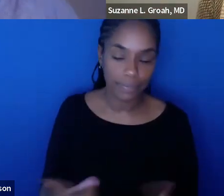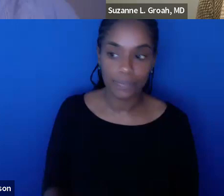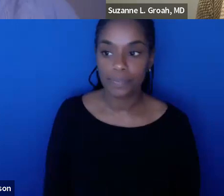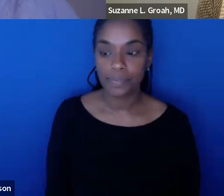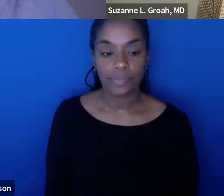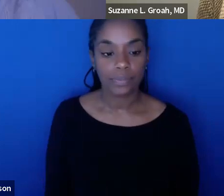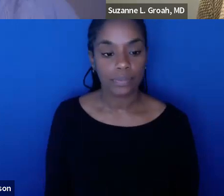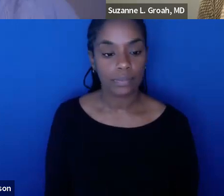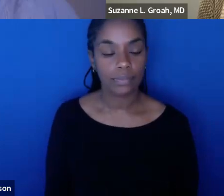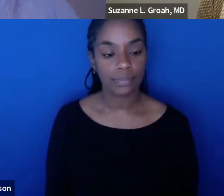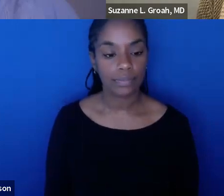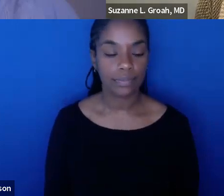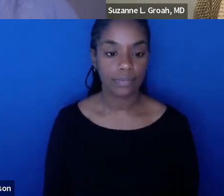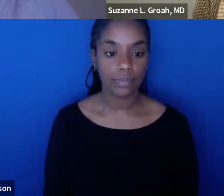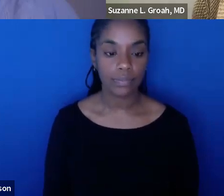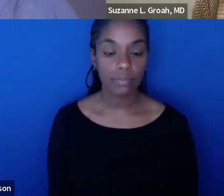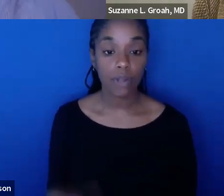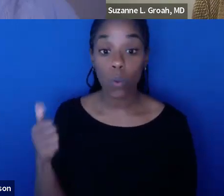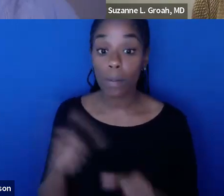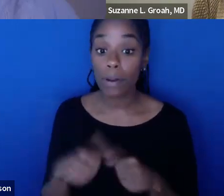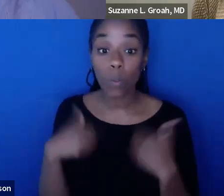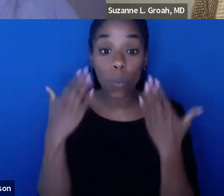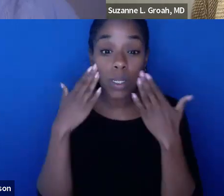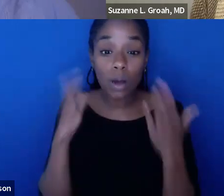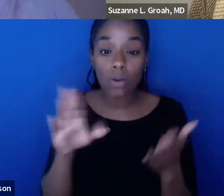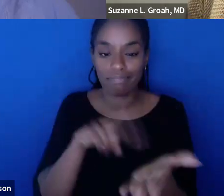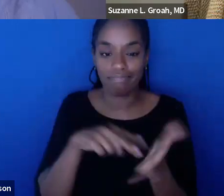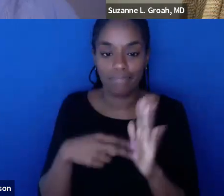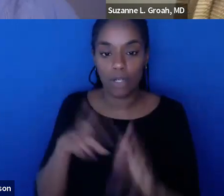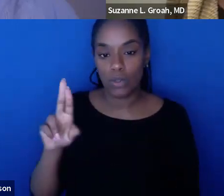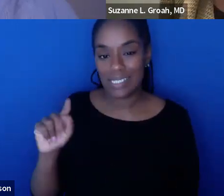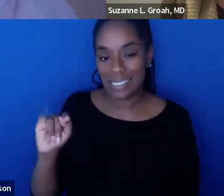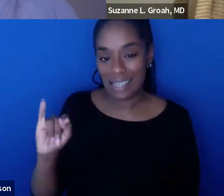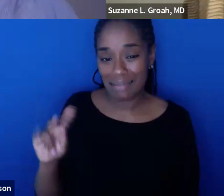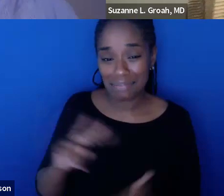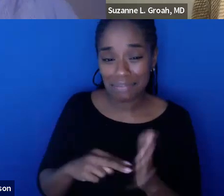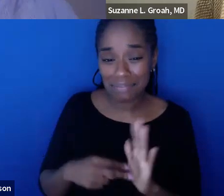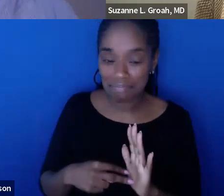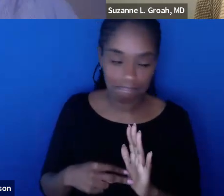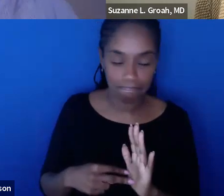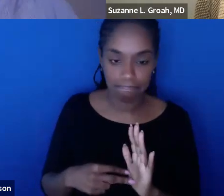Just remember, we do not know definitively what a UTI is in the spinal cord injury and disease population.